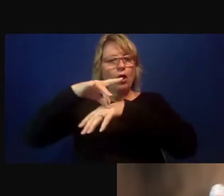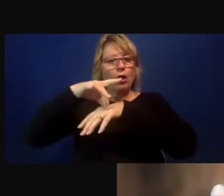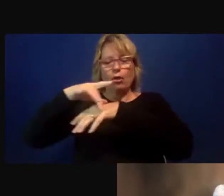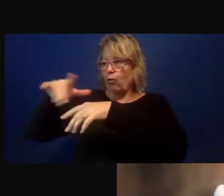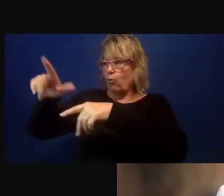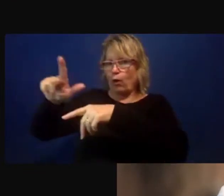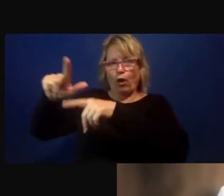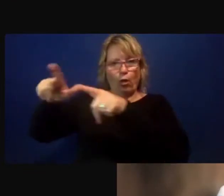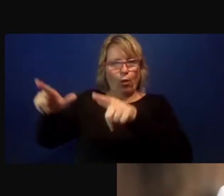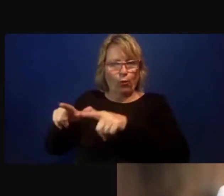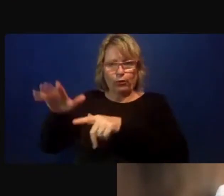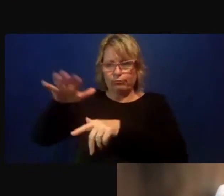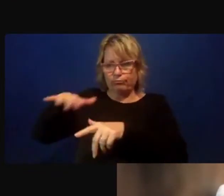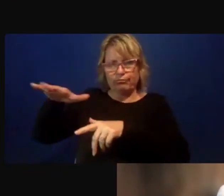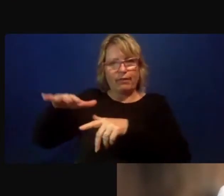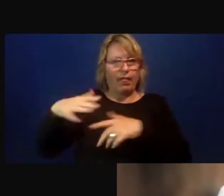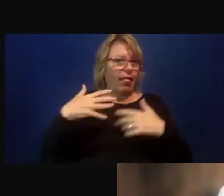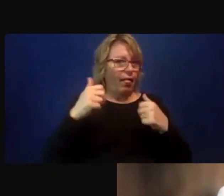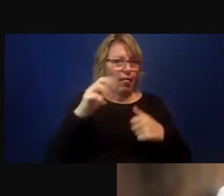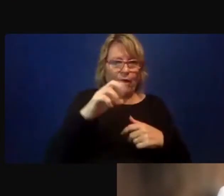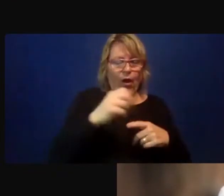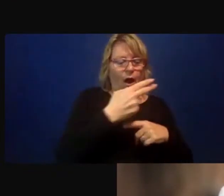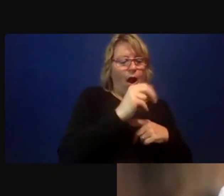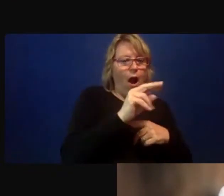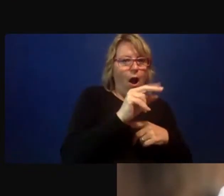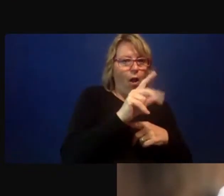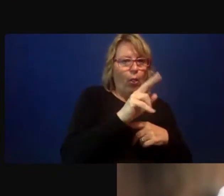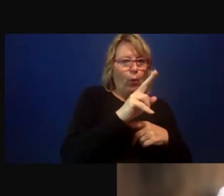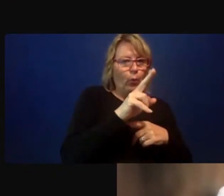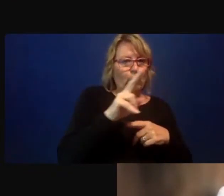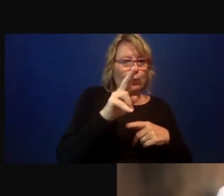A lot of the healthcare is in Honolulu in one of the islands, and many people live